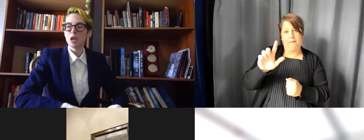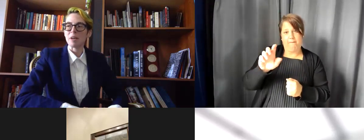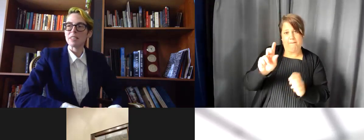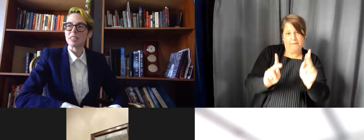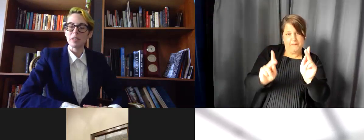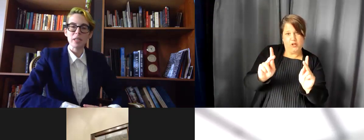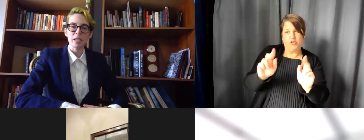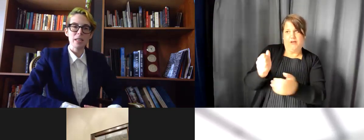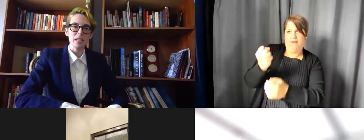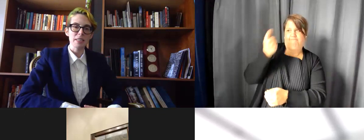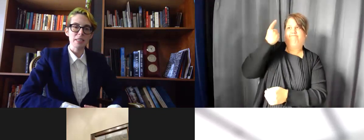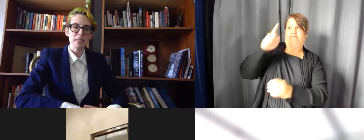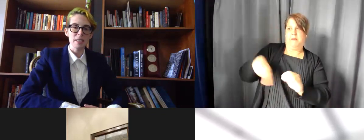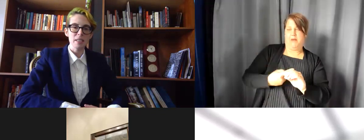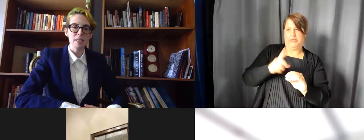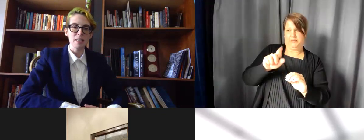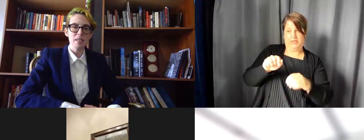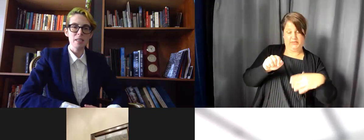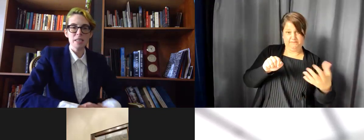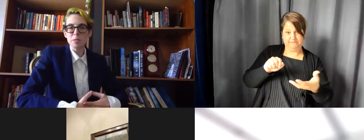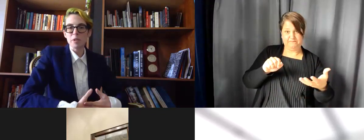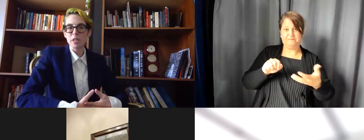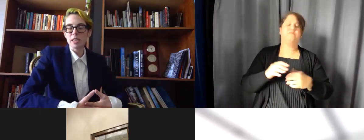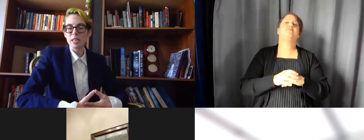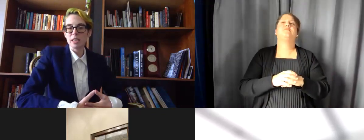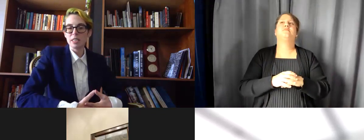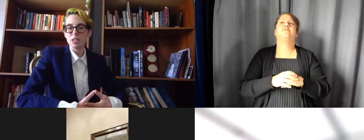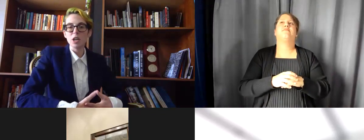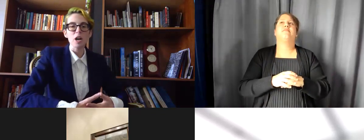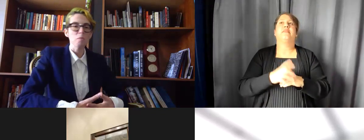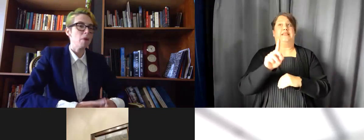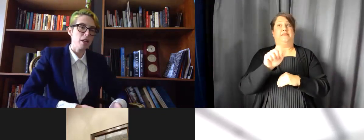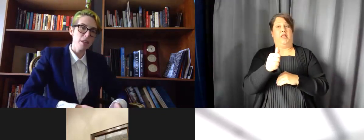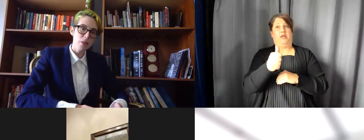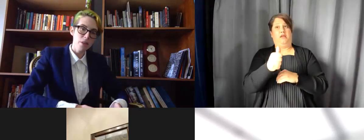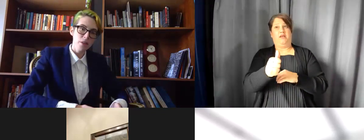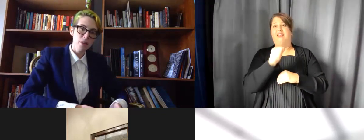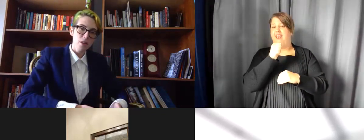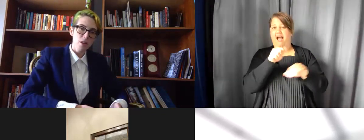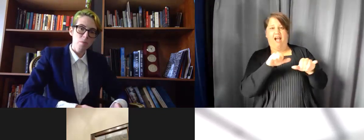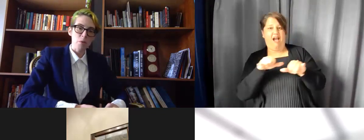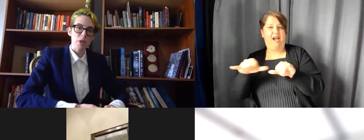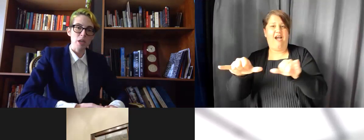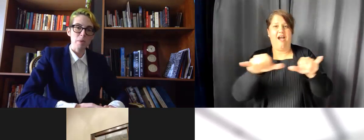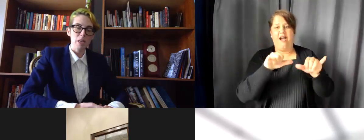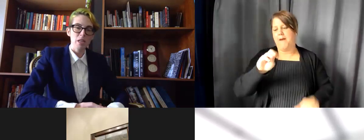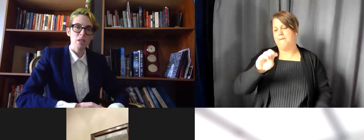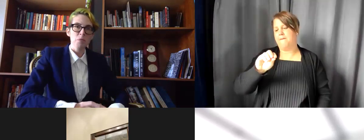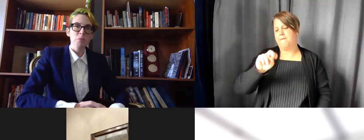Farrah Garland: about disability is that Farrah Garland: disability is not a monolith Farrah Garland: by which I mean